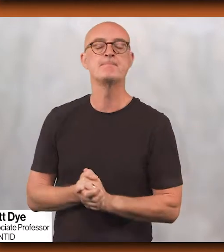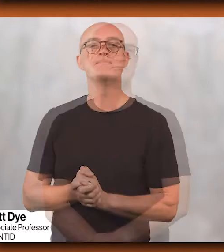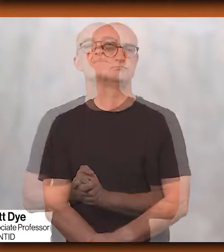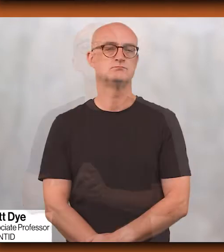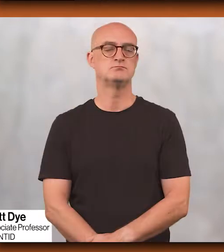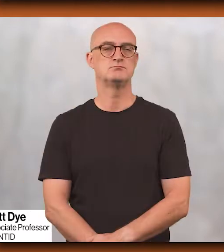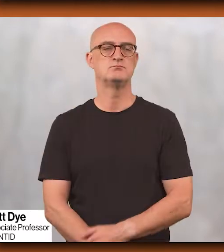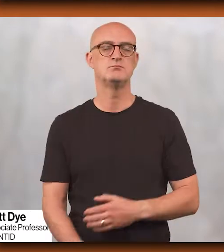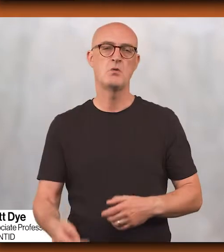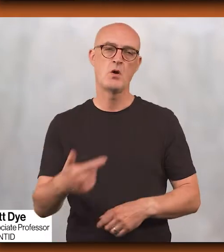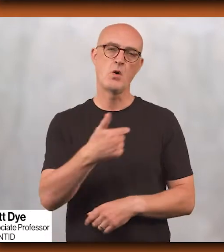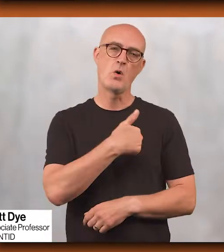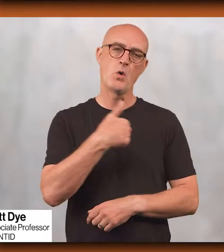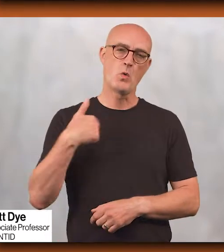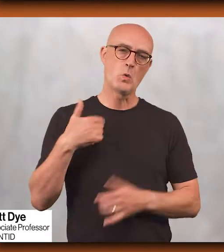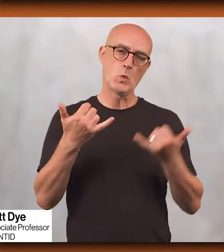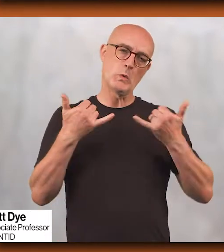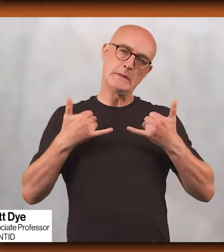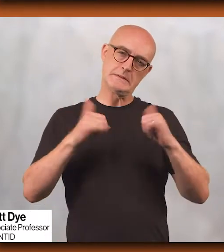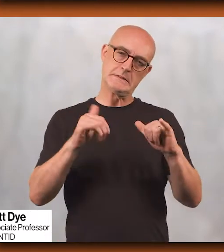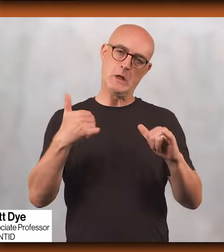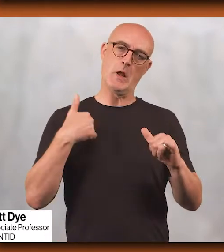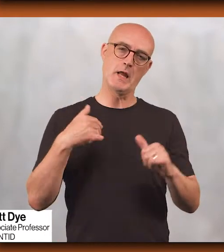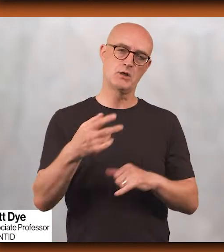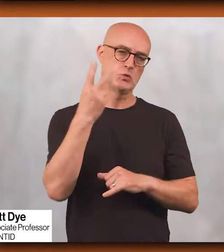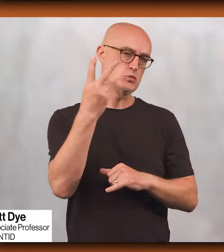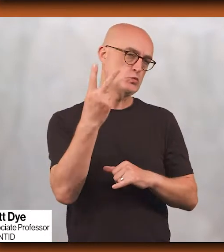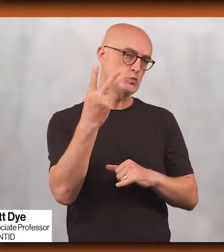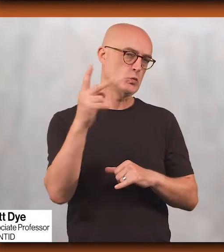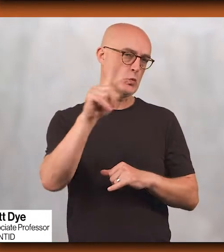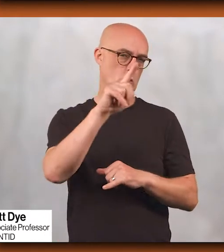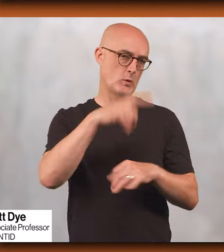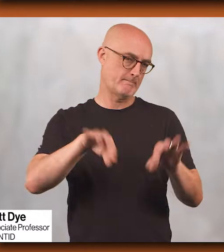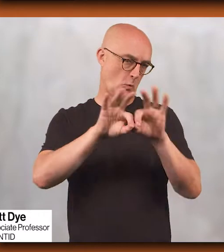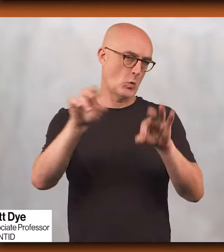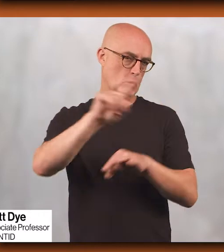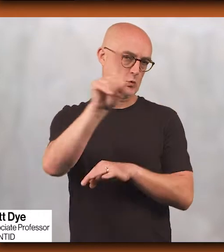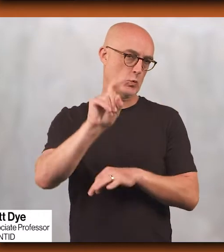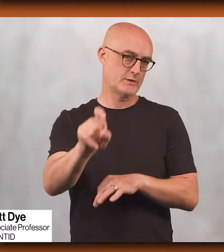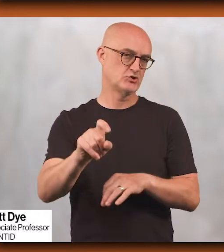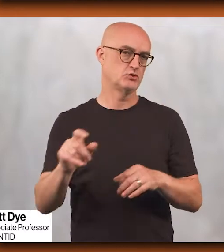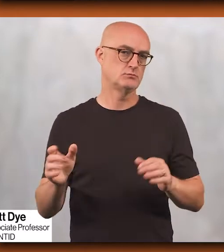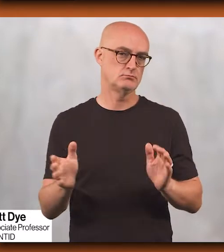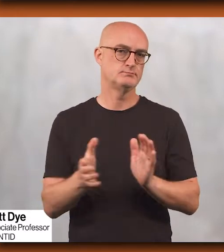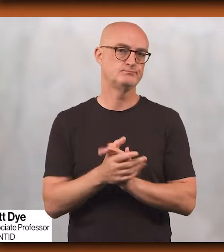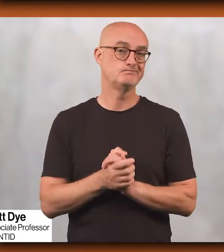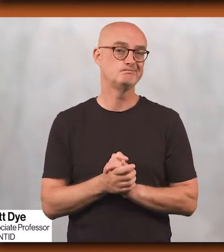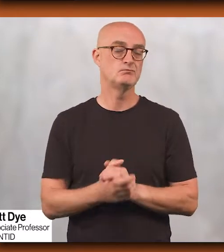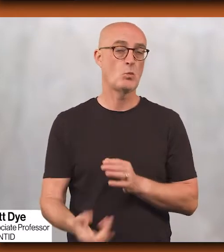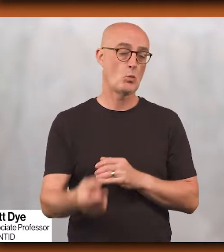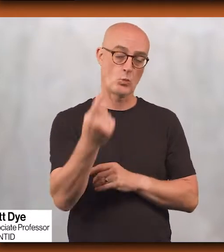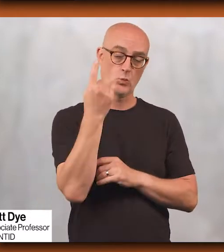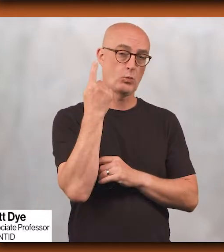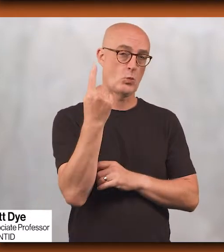However, we have at least two important questions that remain, so the first is, could the location of signs